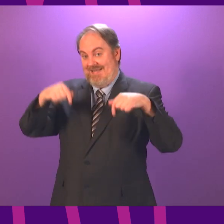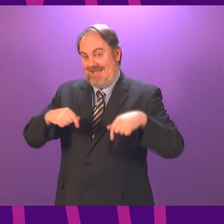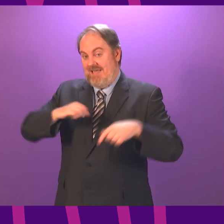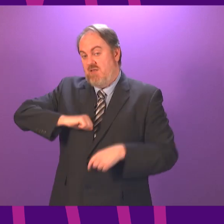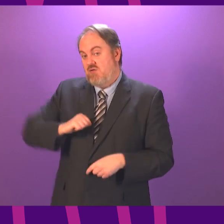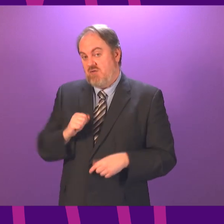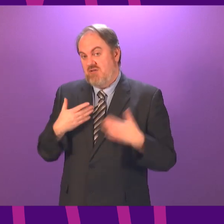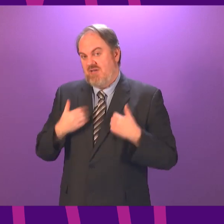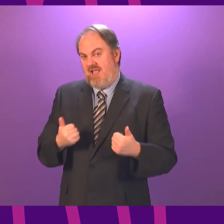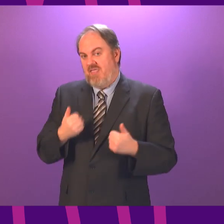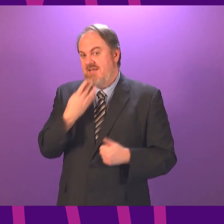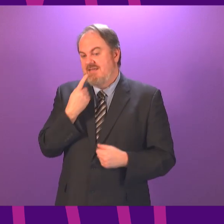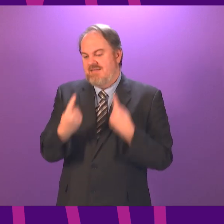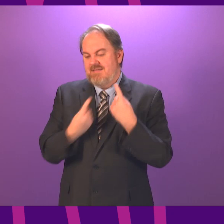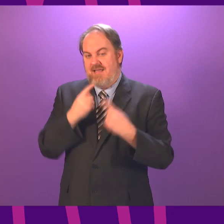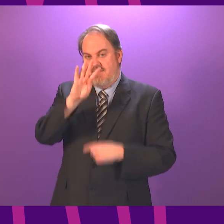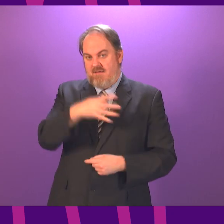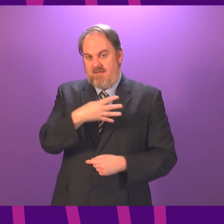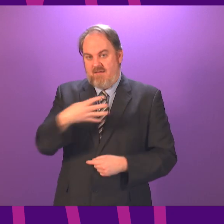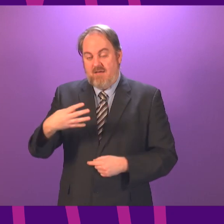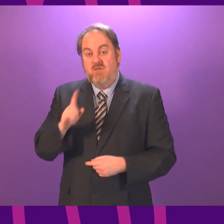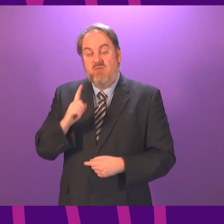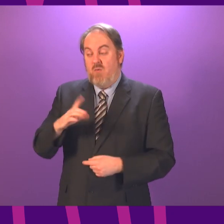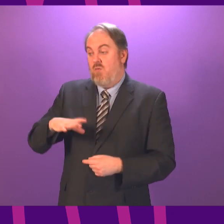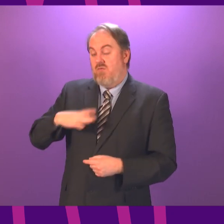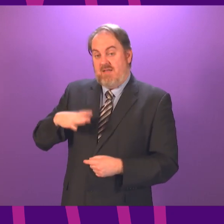As for the people who were spoken of in the previous answer, the vast majority of those